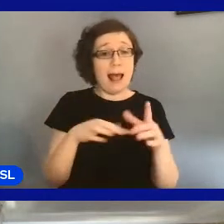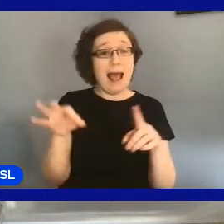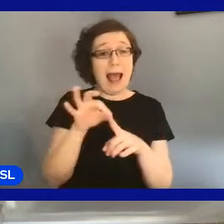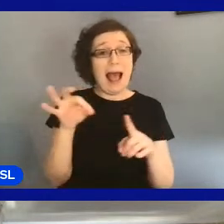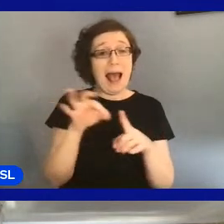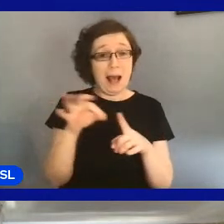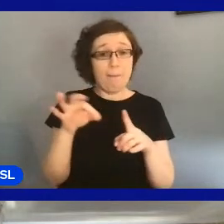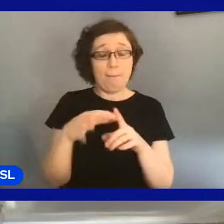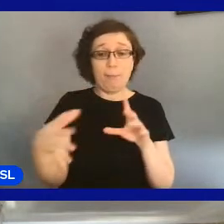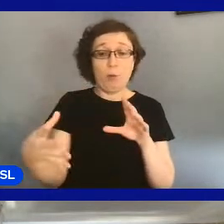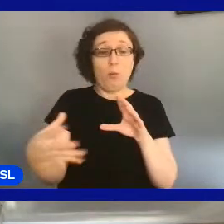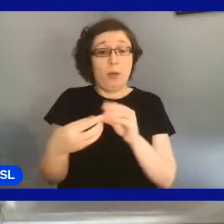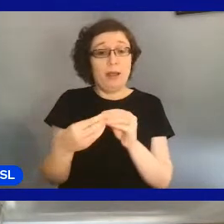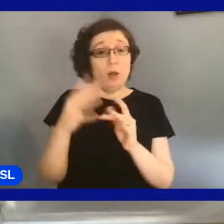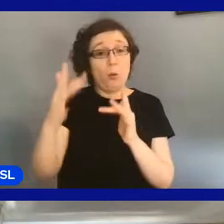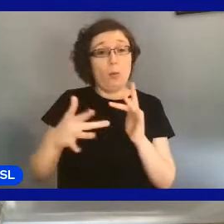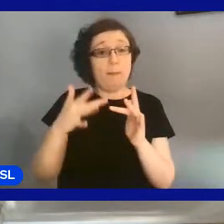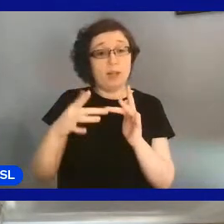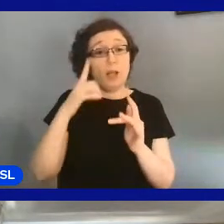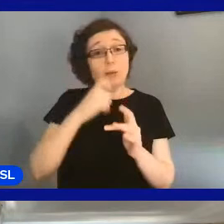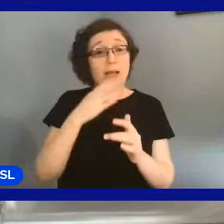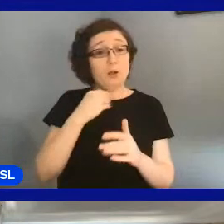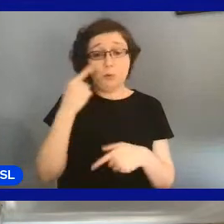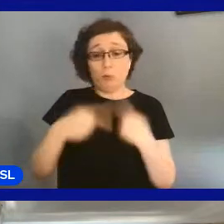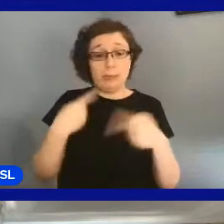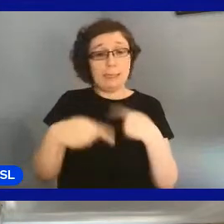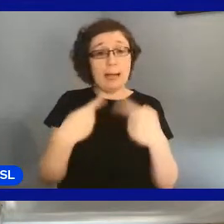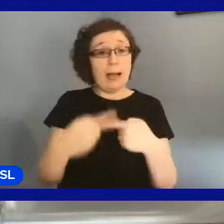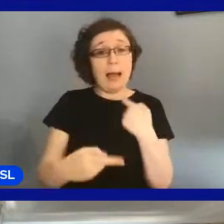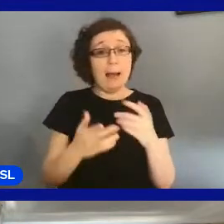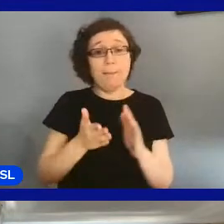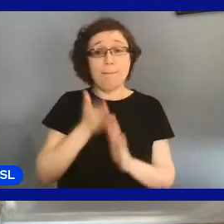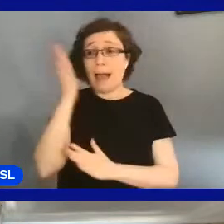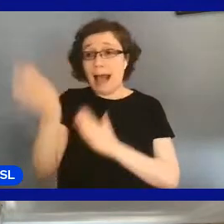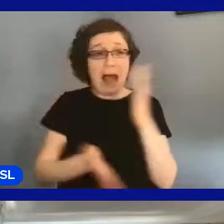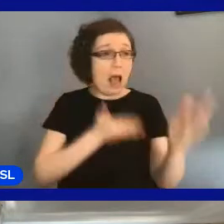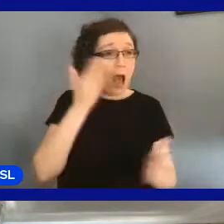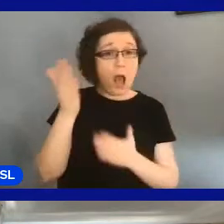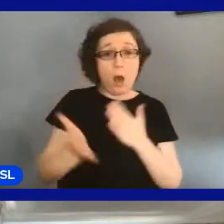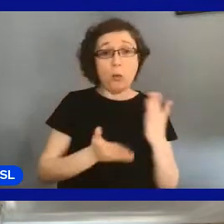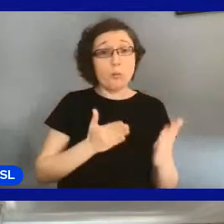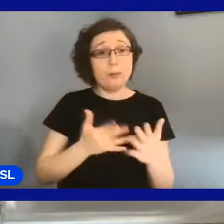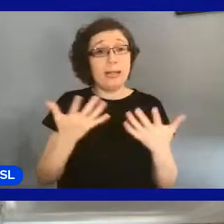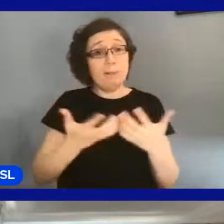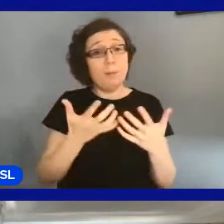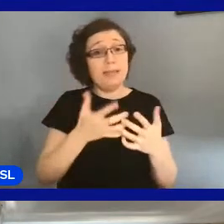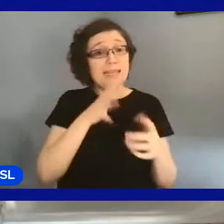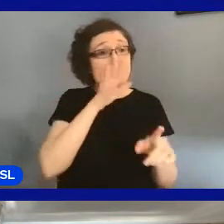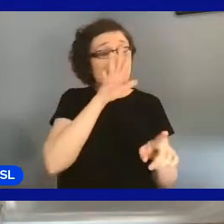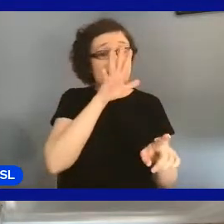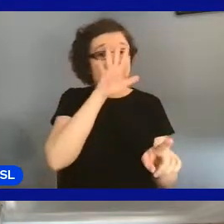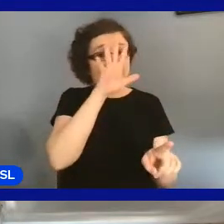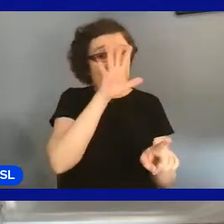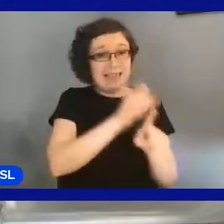And a website that you can use on the go. It is very much orientated towards capturing at the moment of micro-aggression